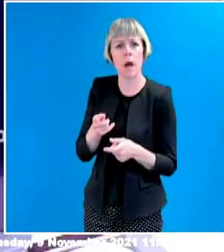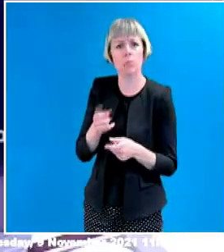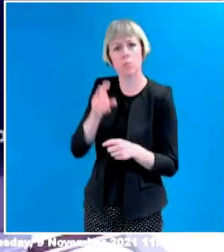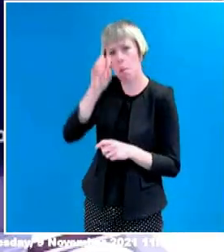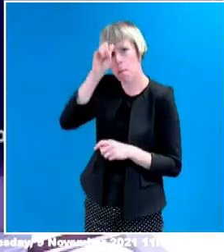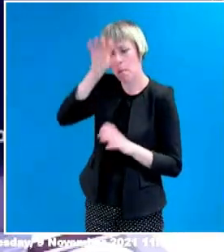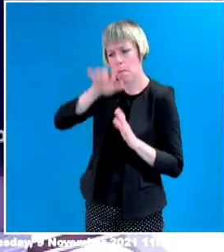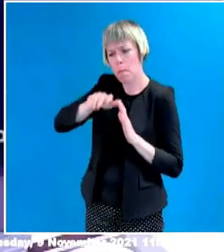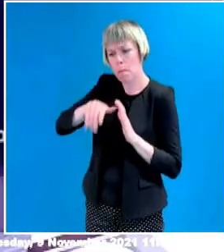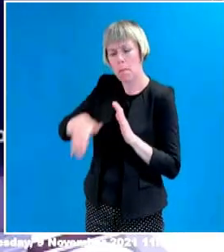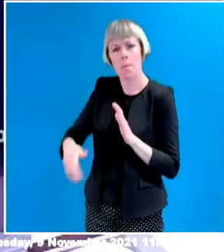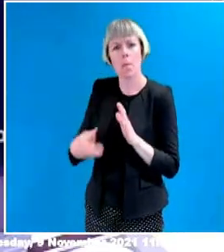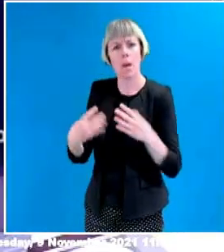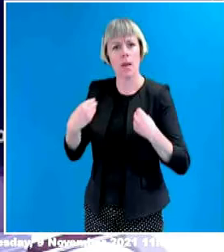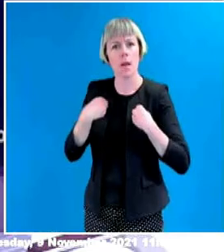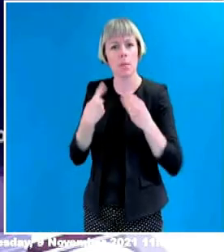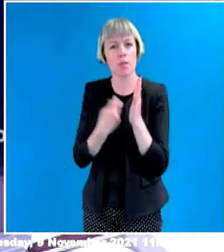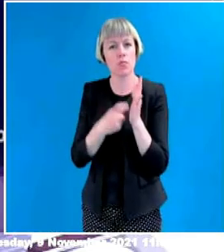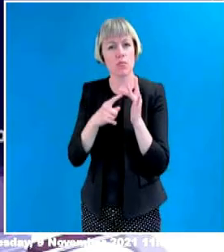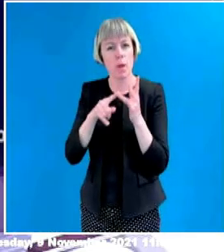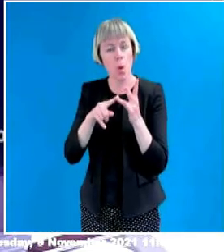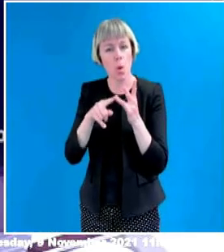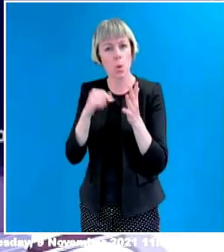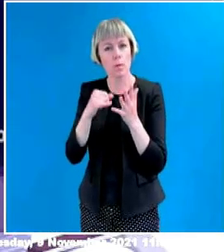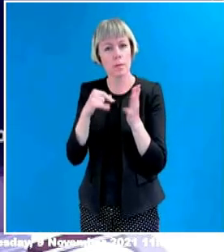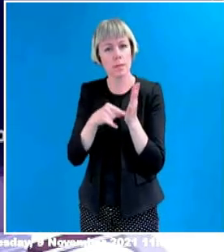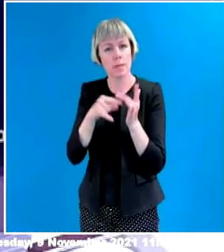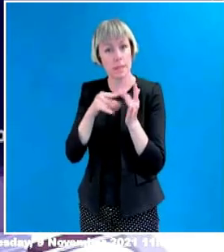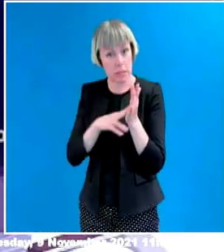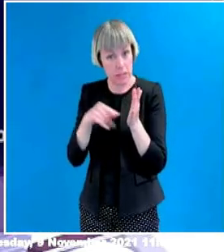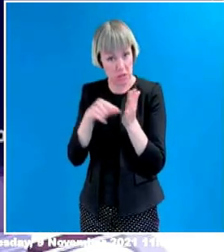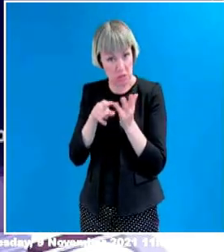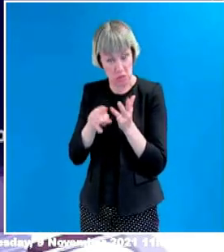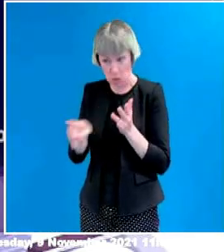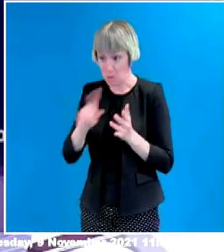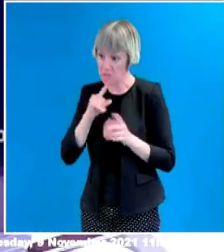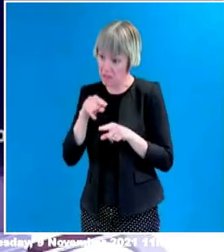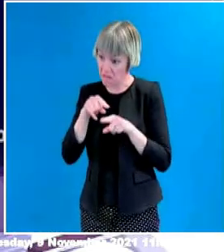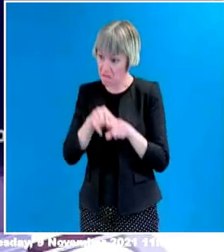adhering to or purporting to adhere to the Guidelines.